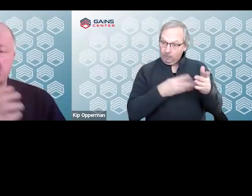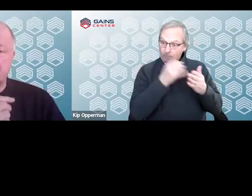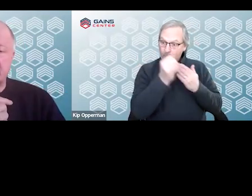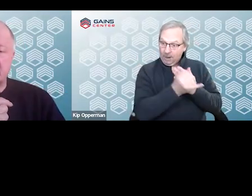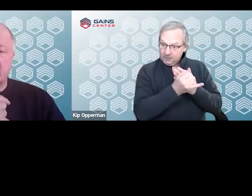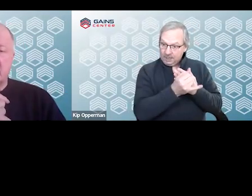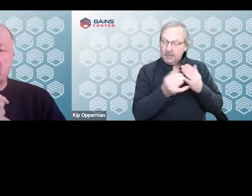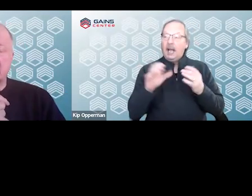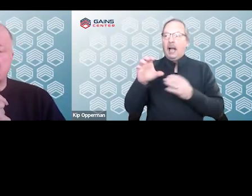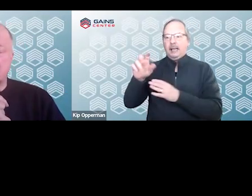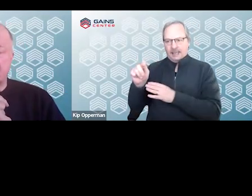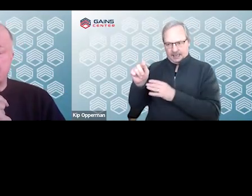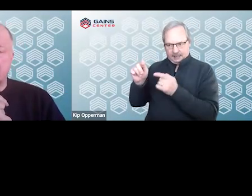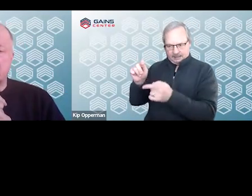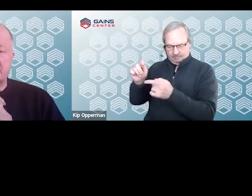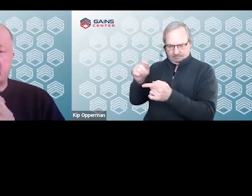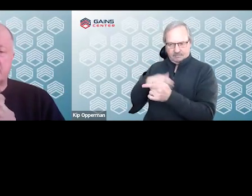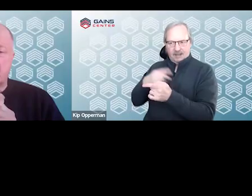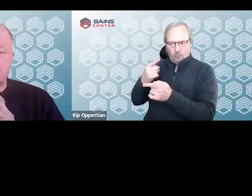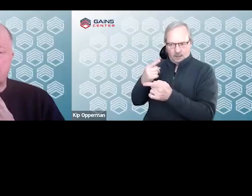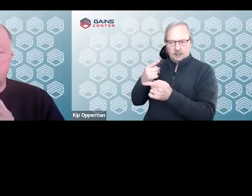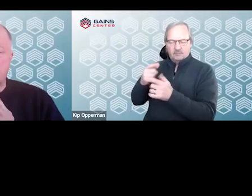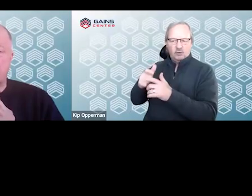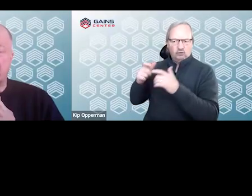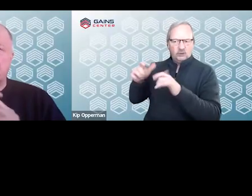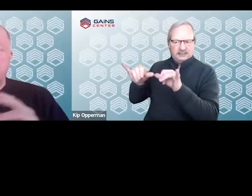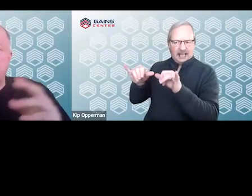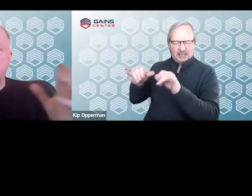Connecticut has a fairly good sized project going on.